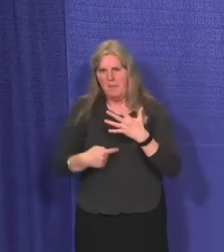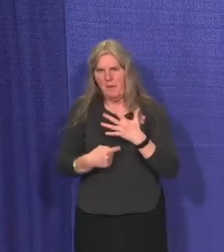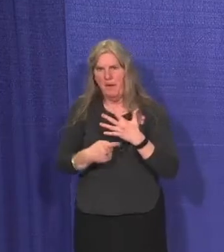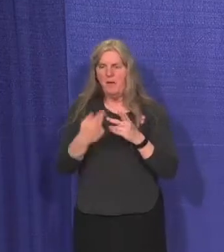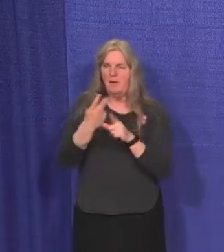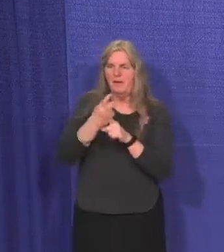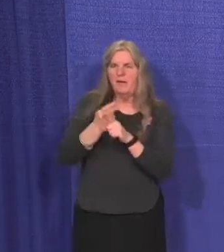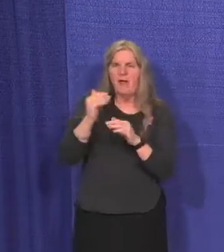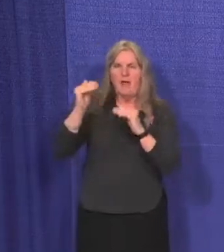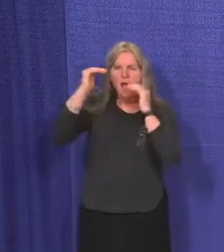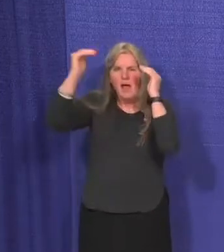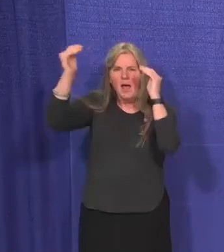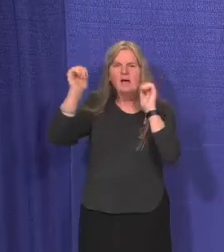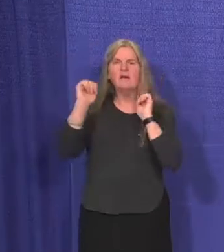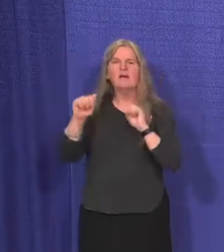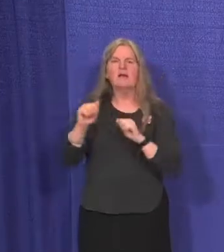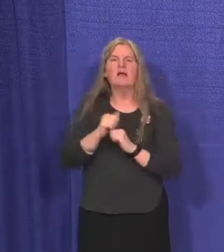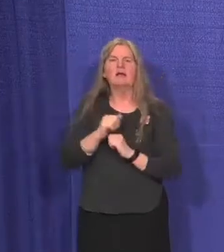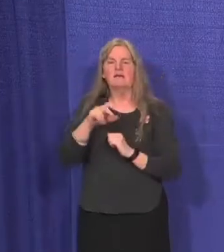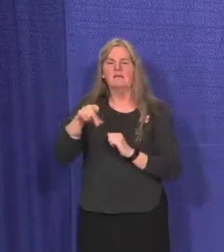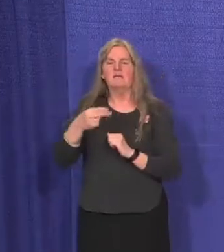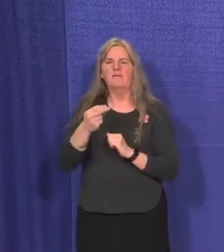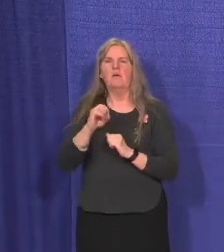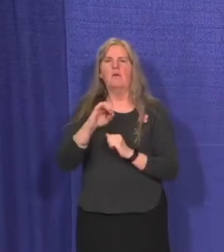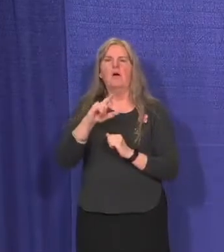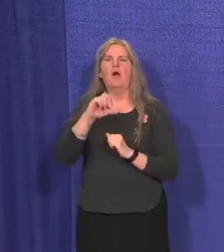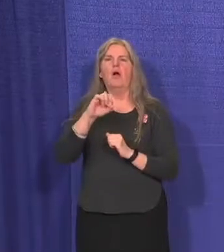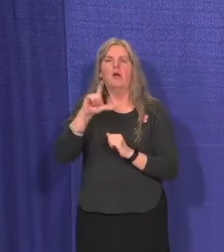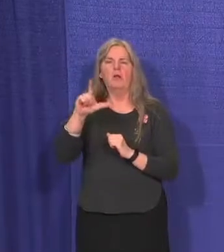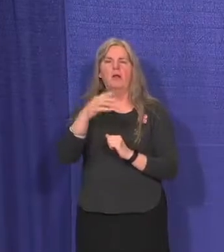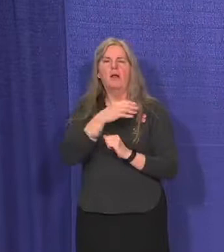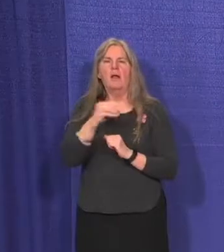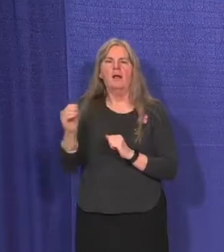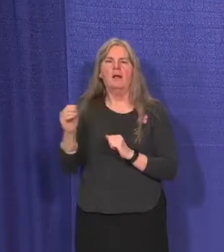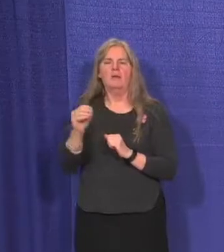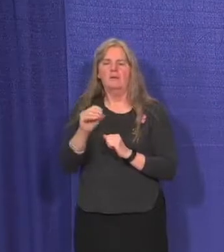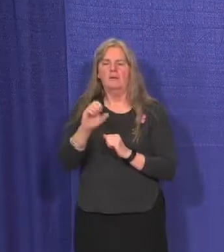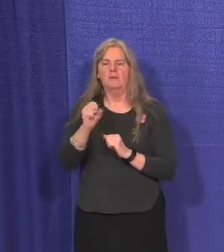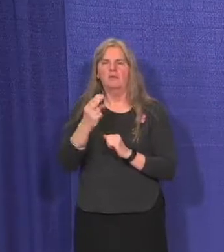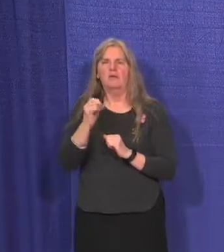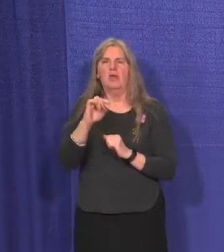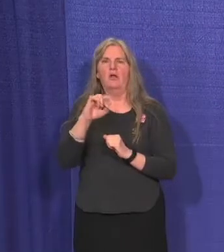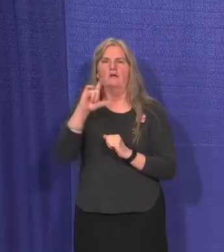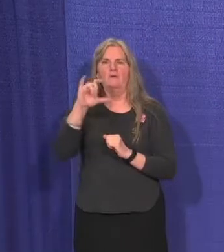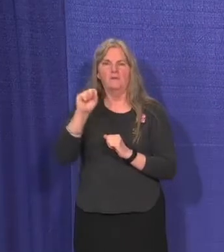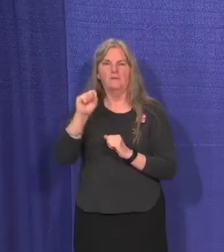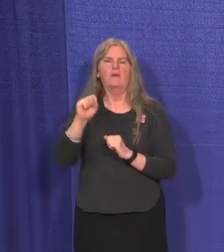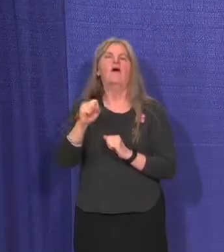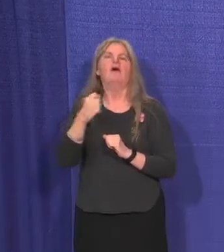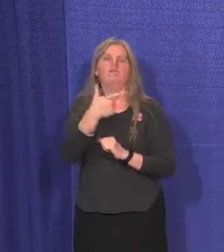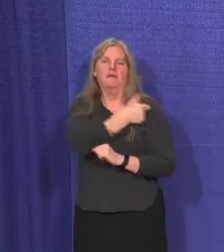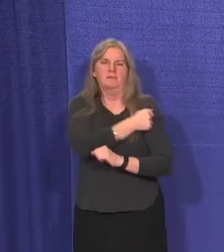are to run the HPV immunization program and attend to catching